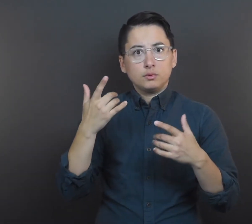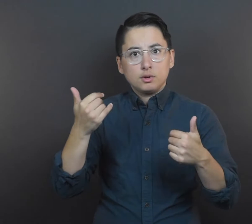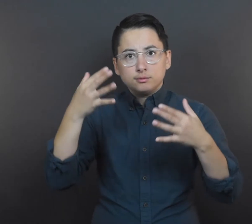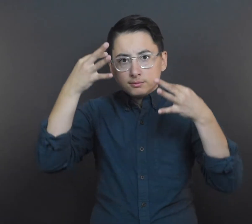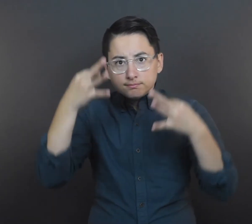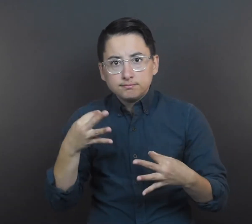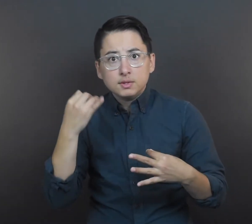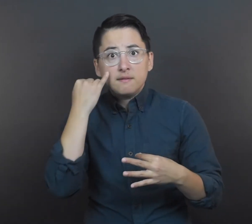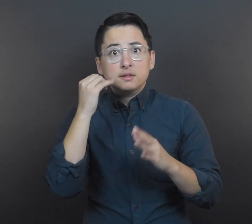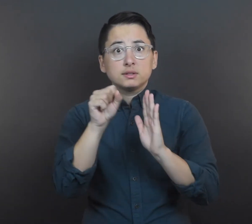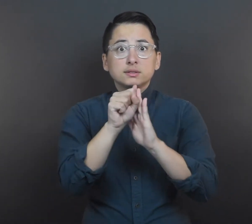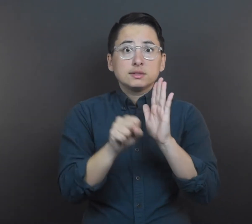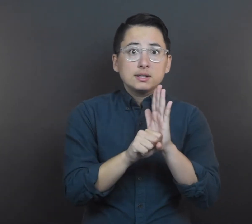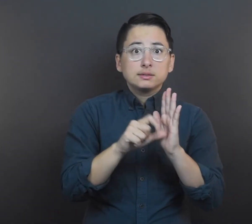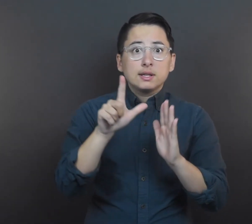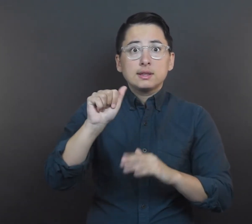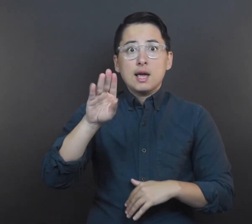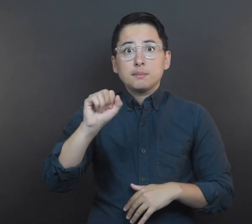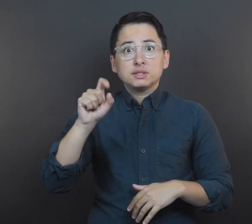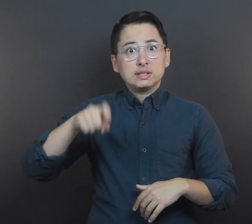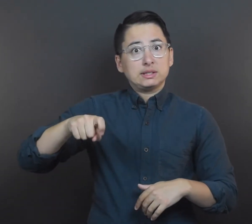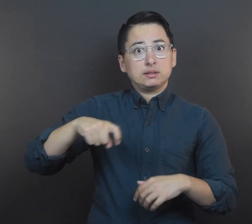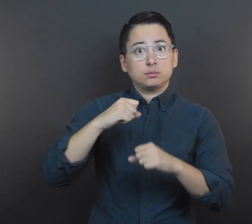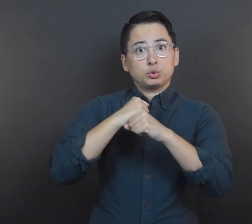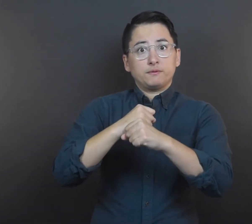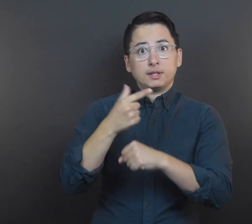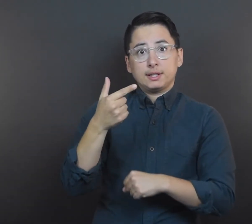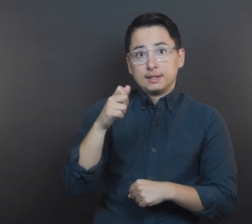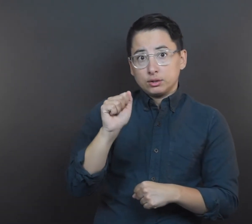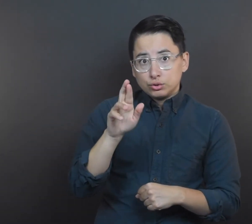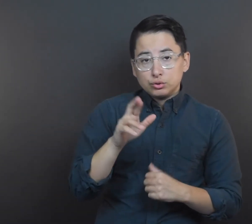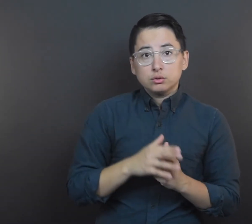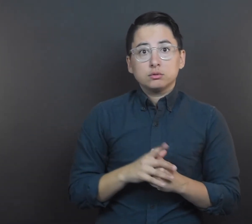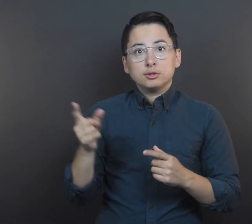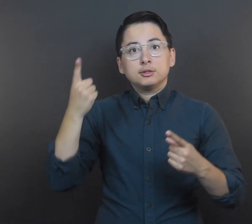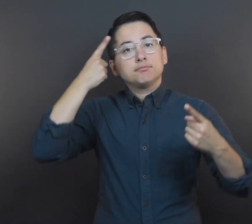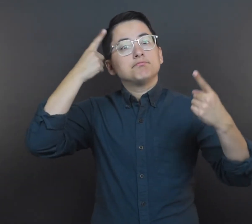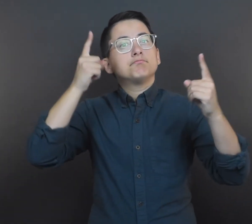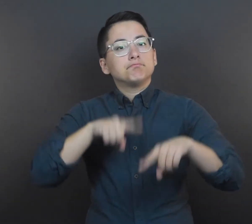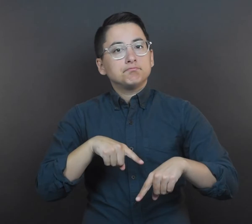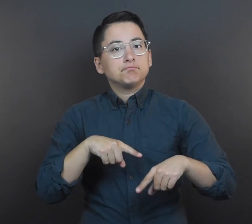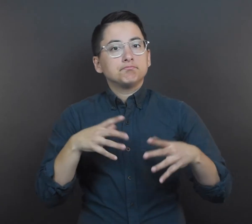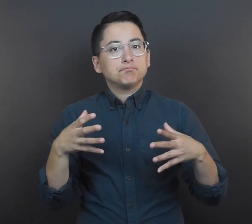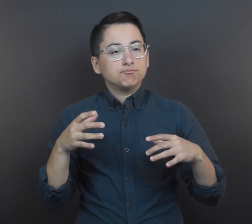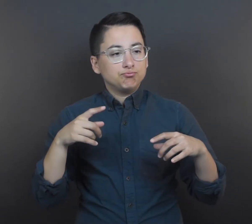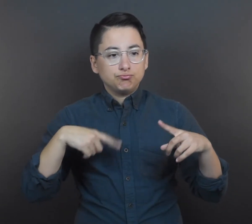to determine that other state labs needed protective gear.